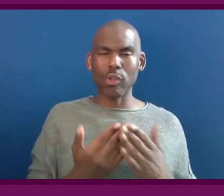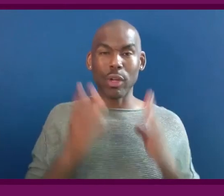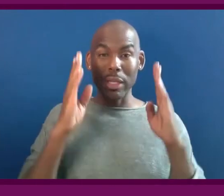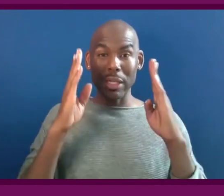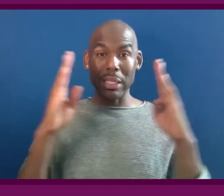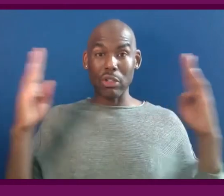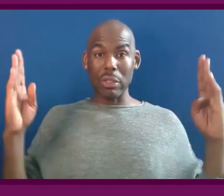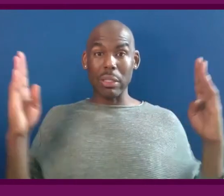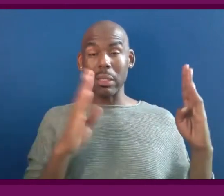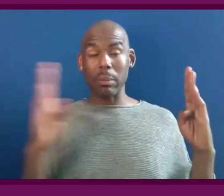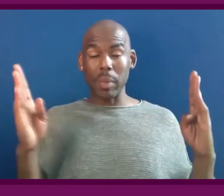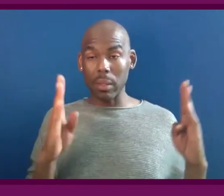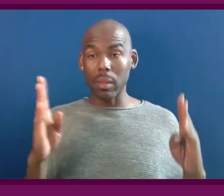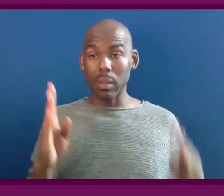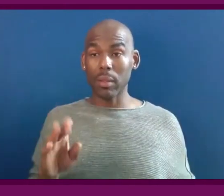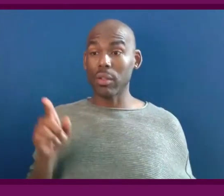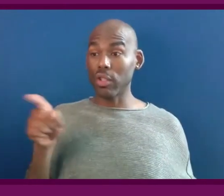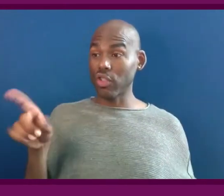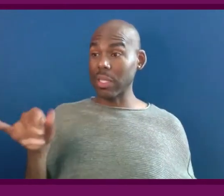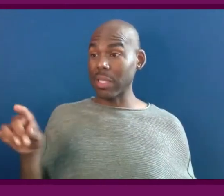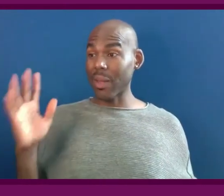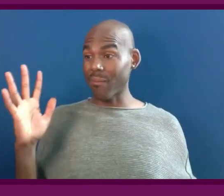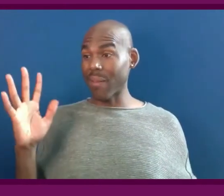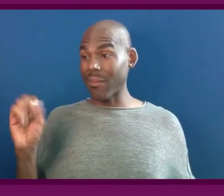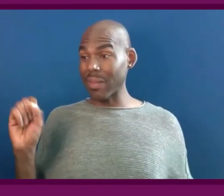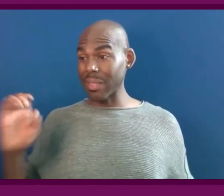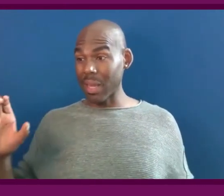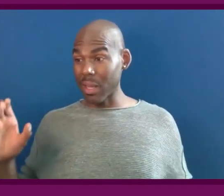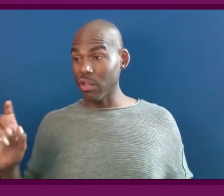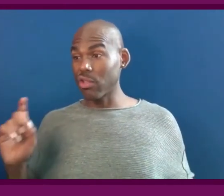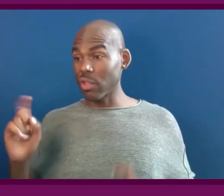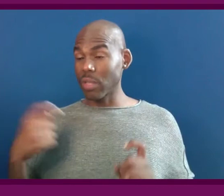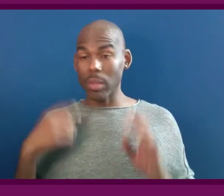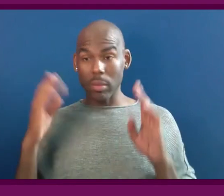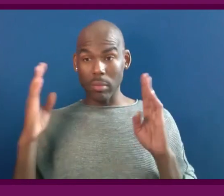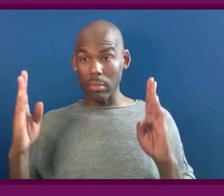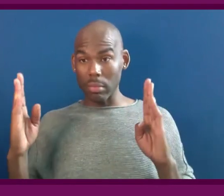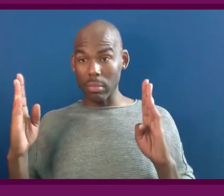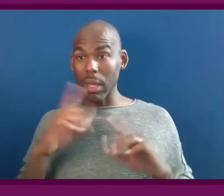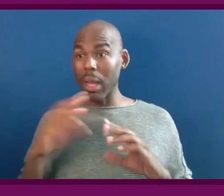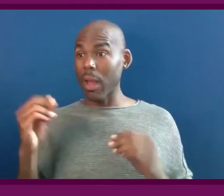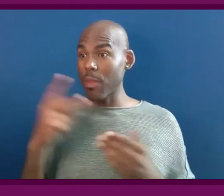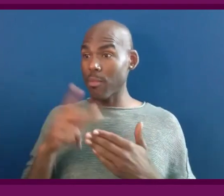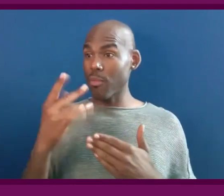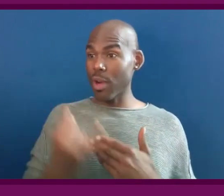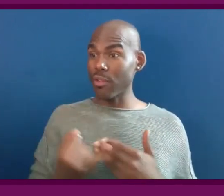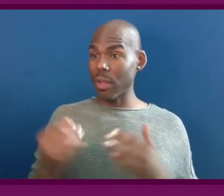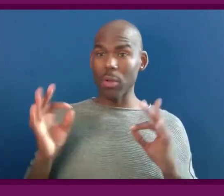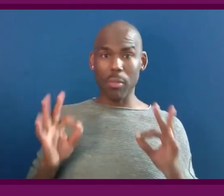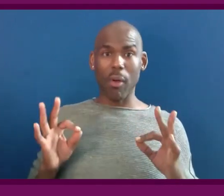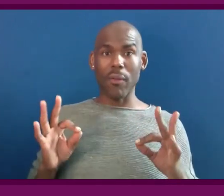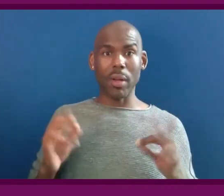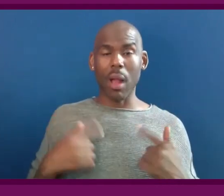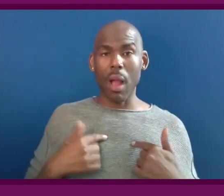Ashley Inkumsah: That's true. Kamilah Martin-Proctor: Okay. She did it in five seconds. She gave you that attention span and the project came back perfect. I'm good with that.